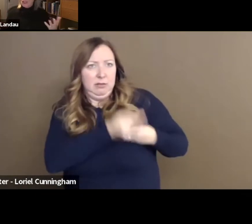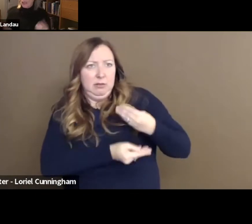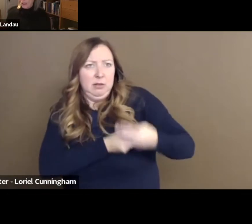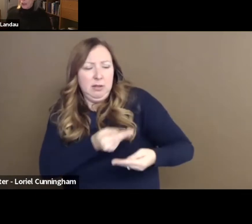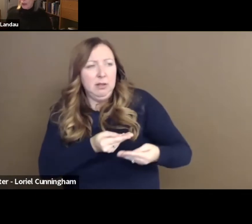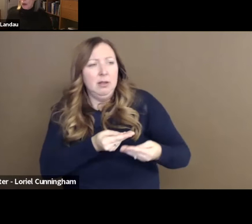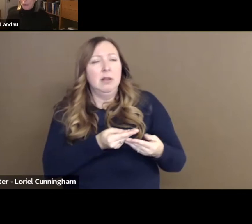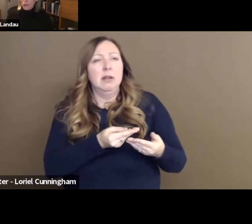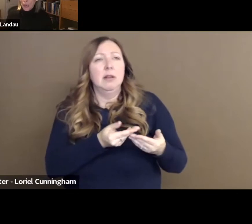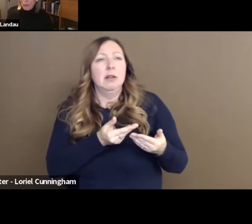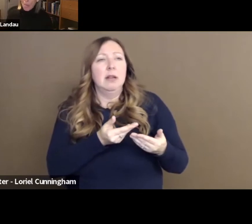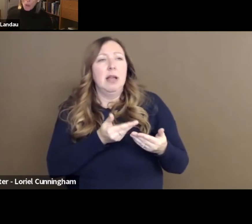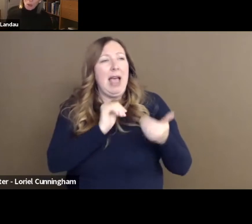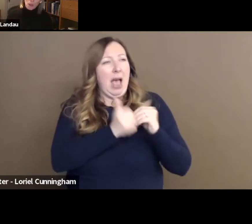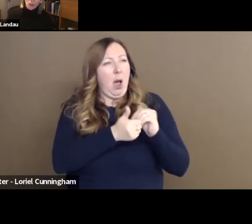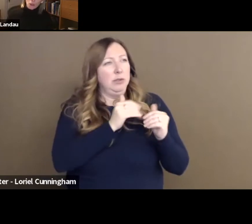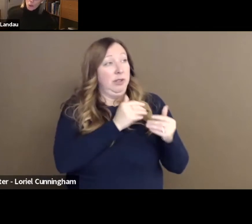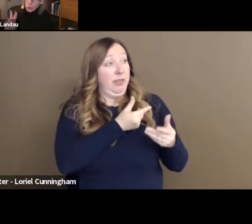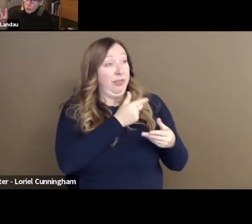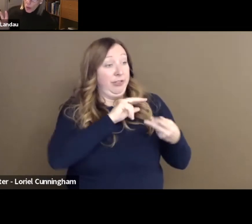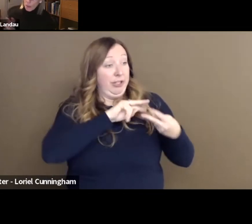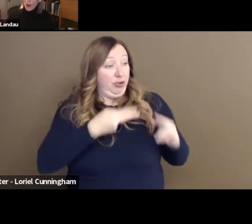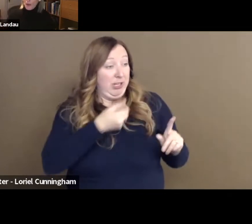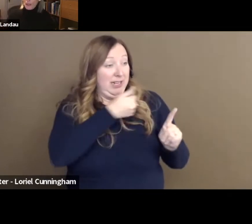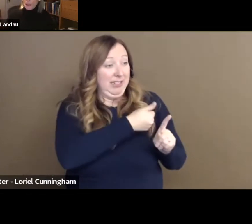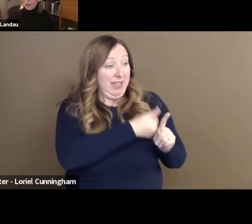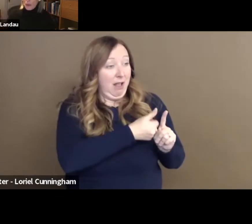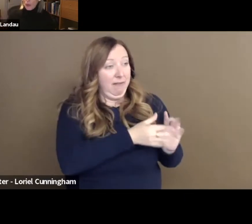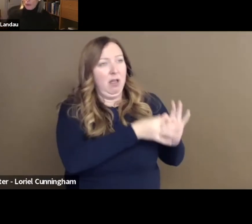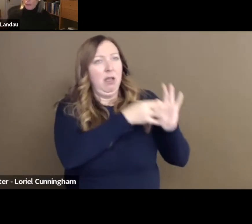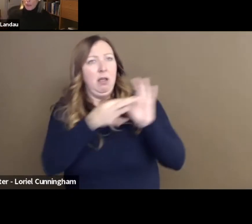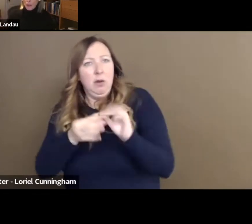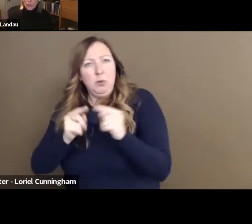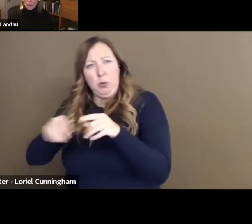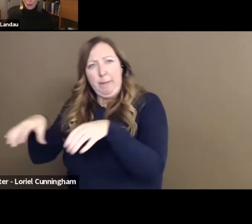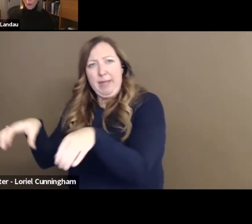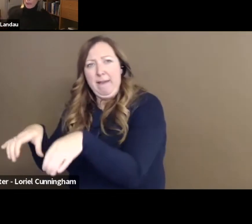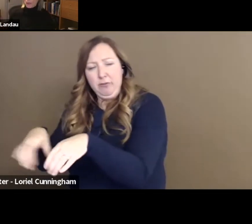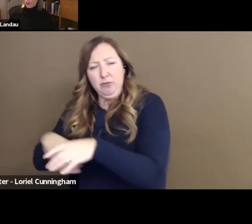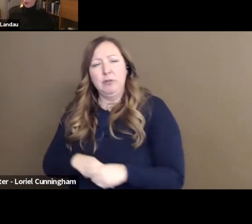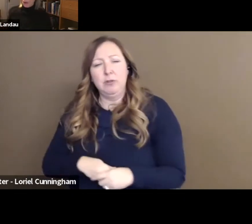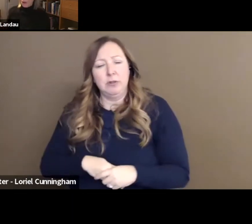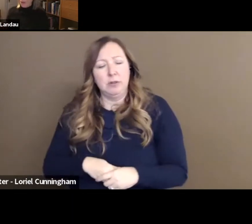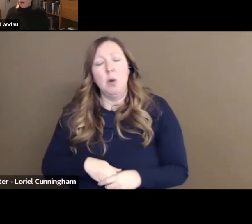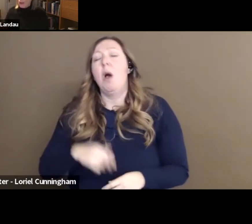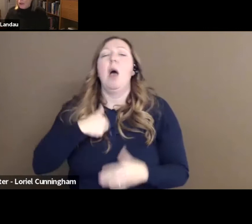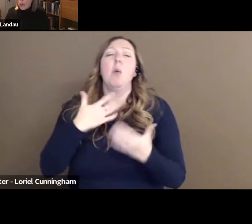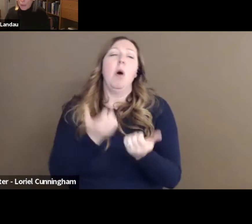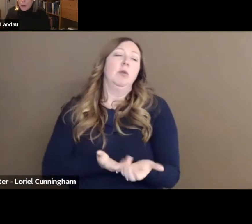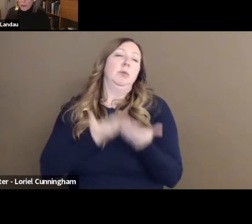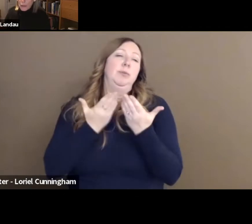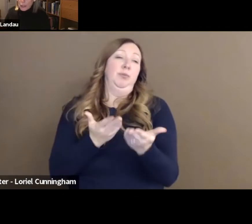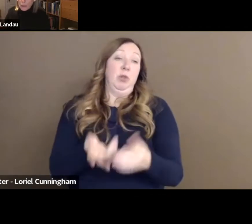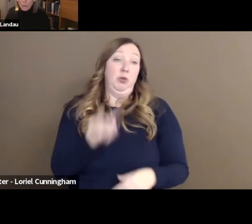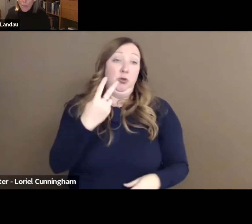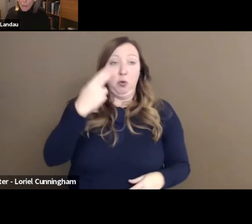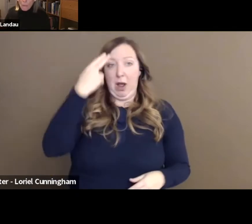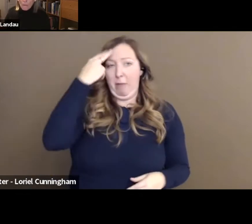cognition causal chain so there are two hypotheses i want to put on the table one is what i'll call